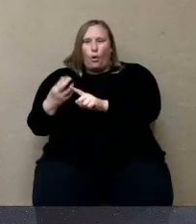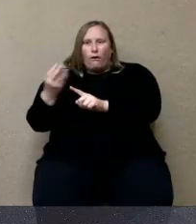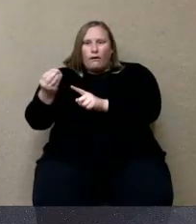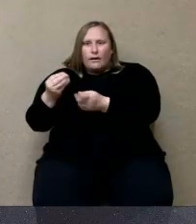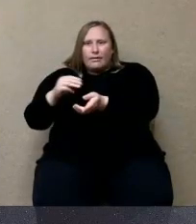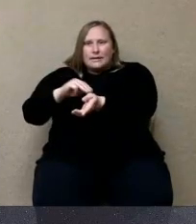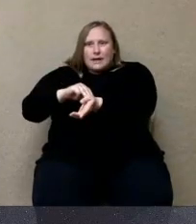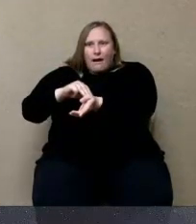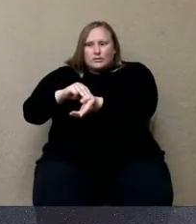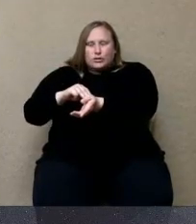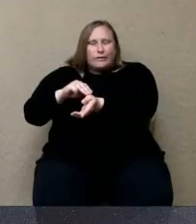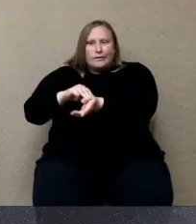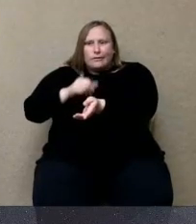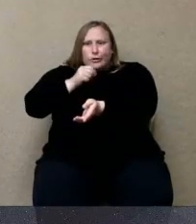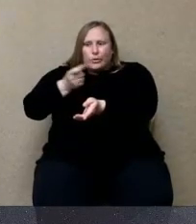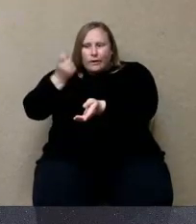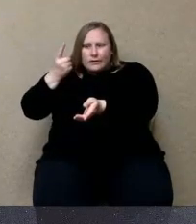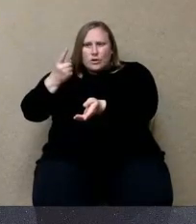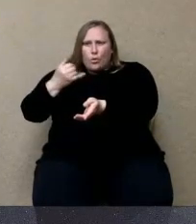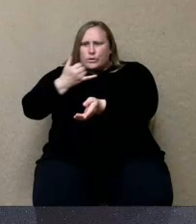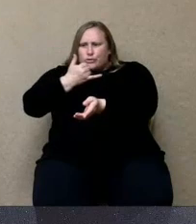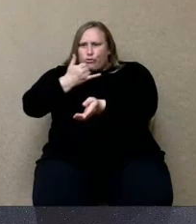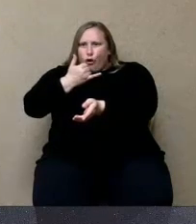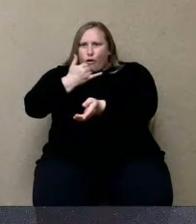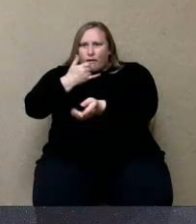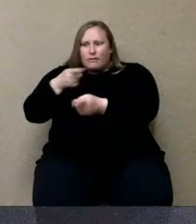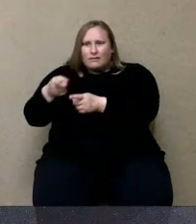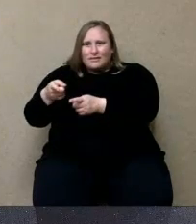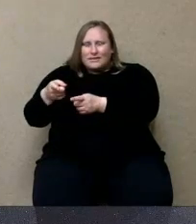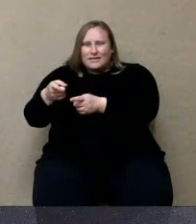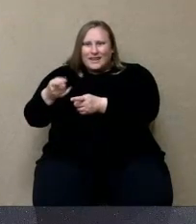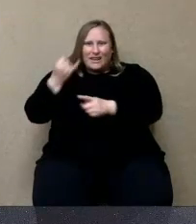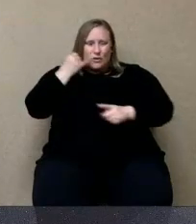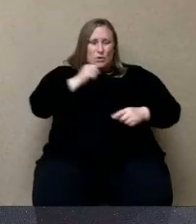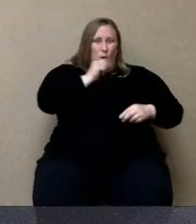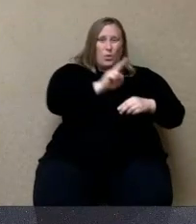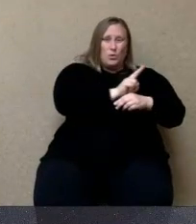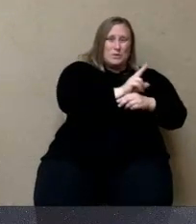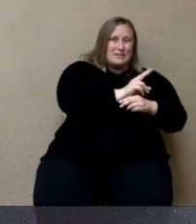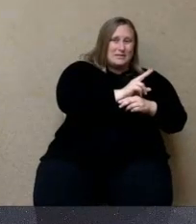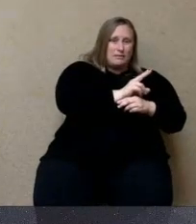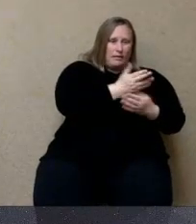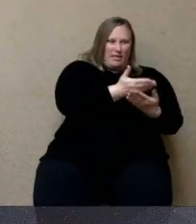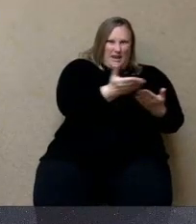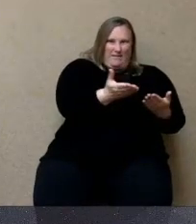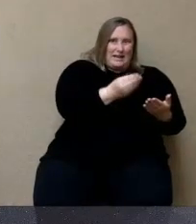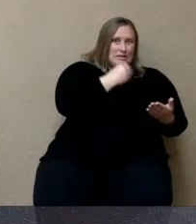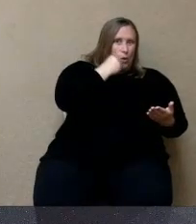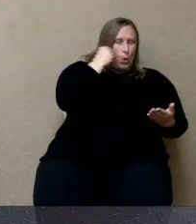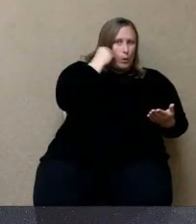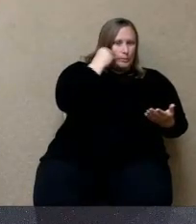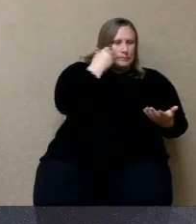doctor doesn't understand what's wrong and why we're there. But if you don't use it at home, the likelihood of you